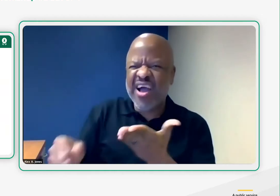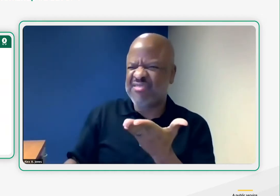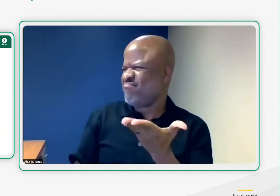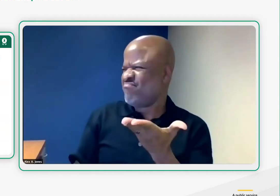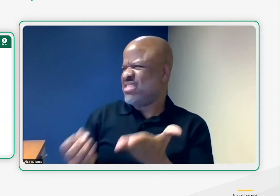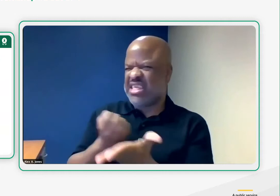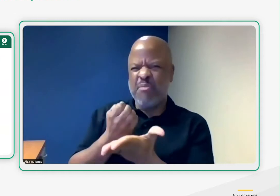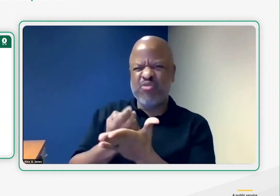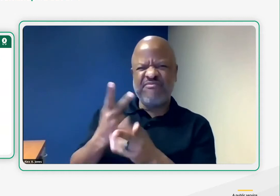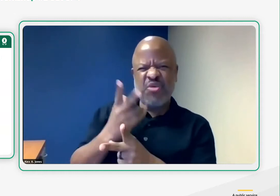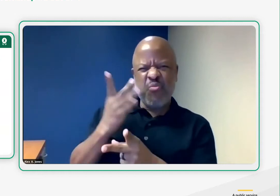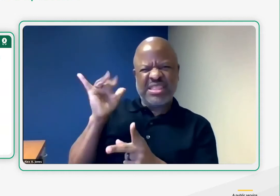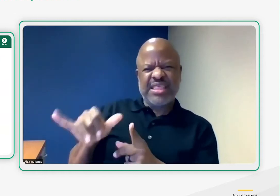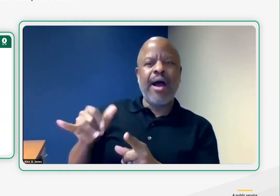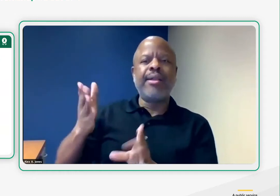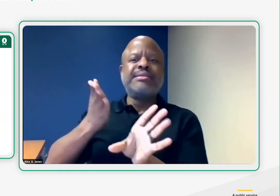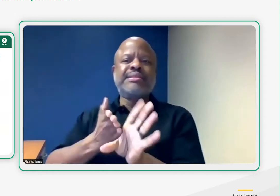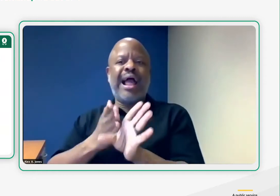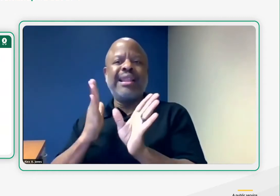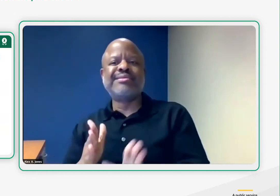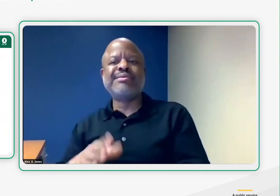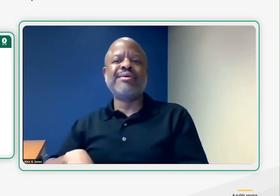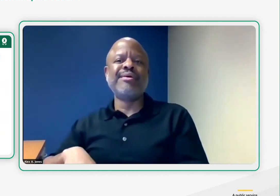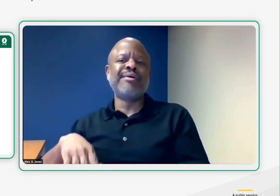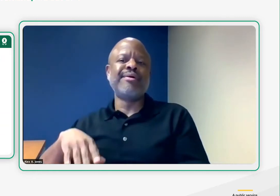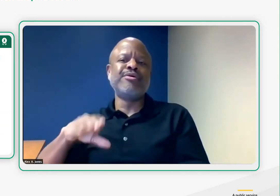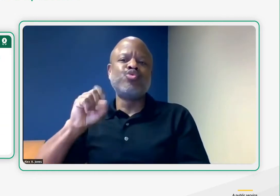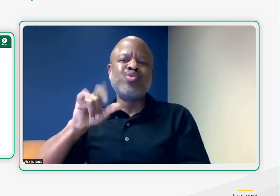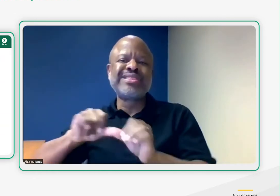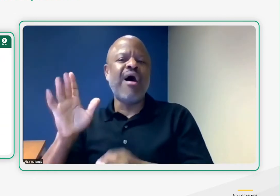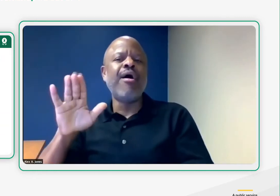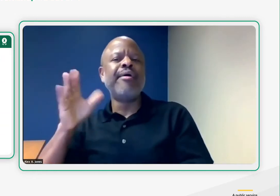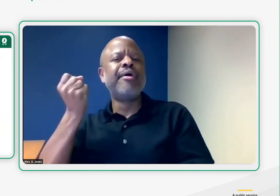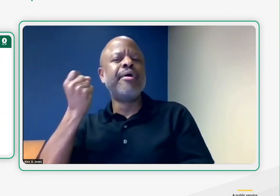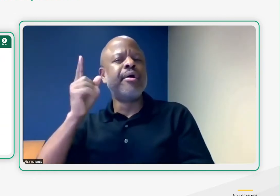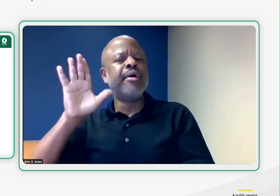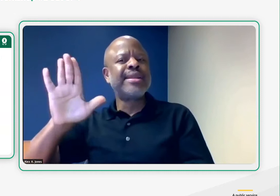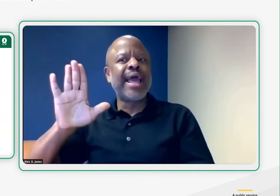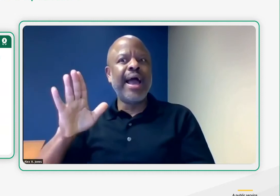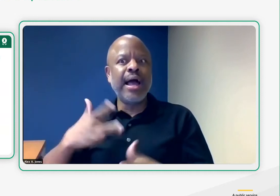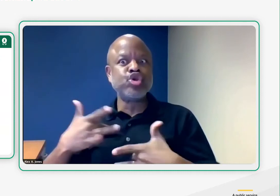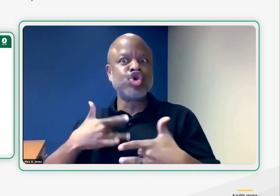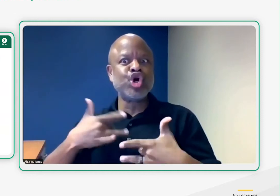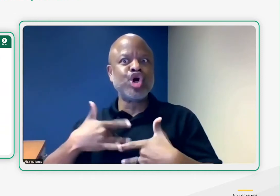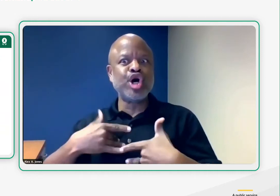And so, economists have tried to figure out what that looks like. And they've looked at psychologists and social scientists that help that.